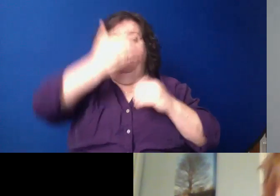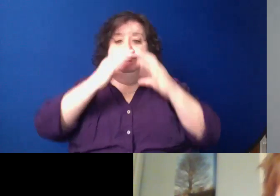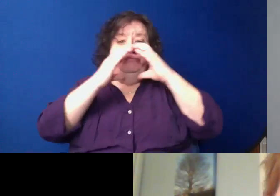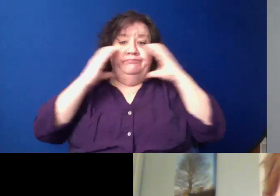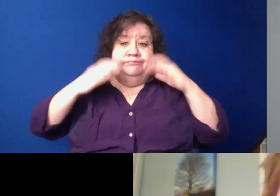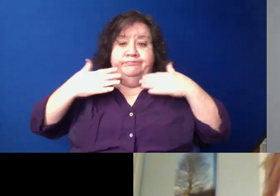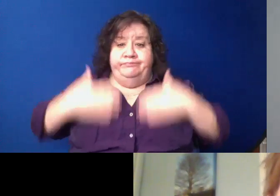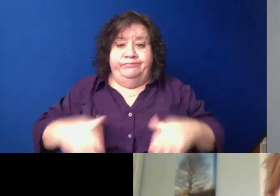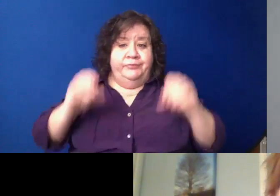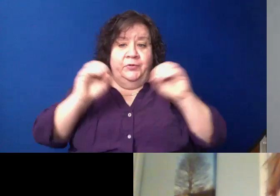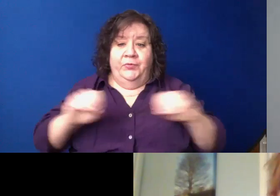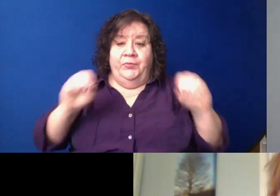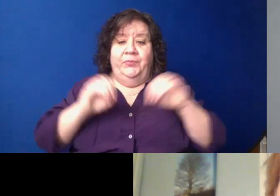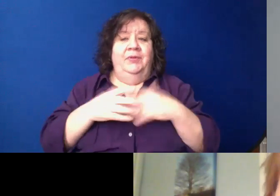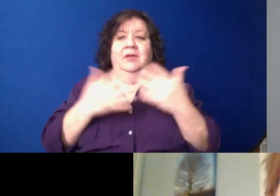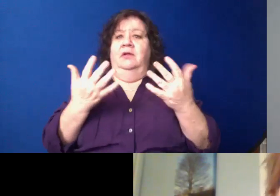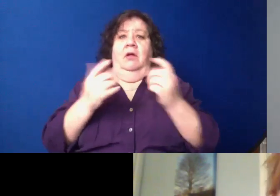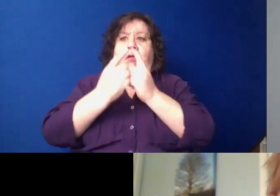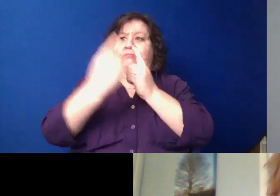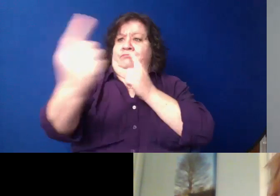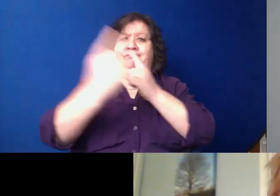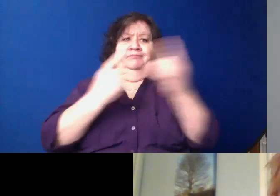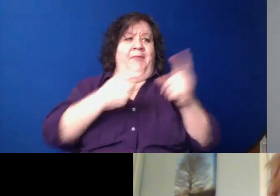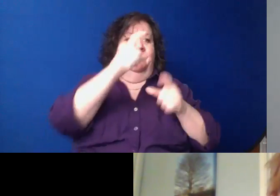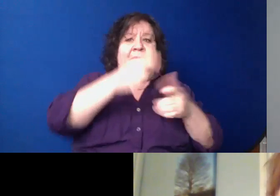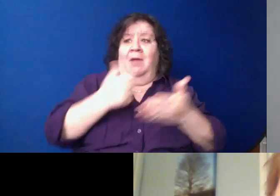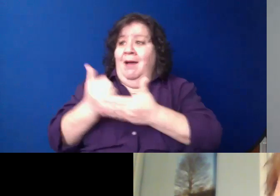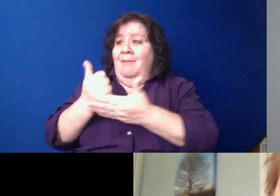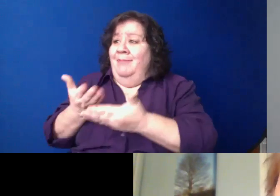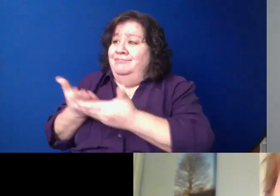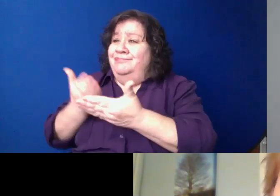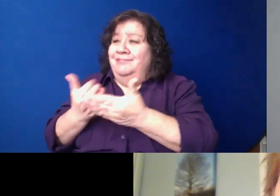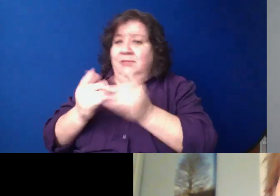the lives of people with disabilities there is a bigger exposure to covet 19 and also the social